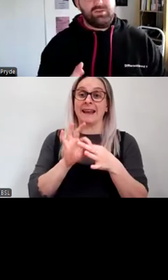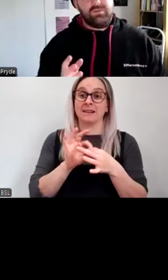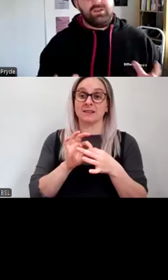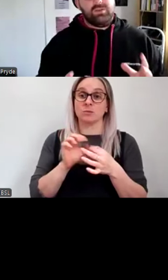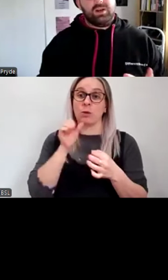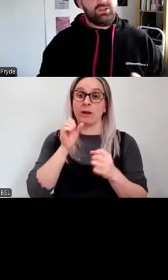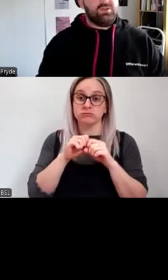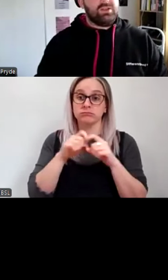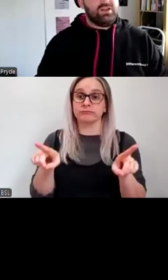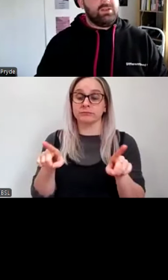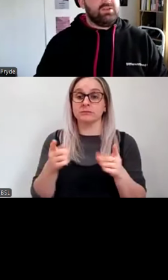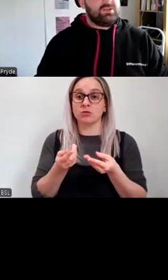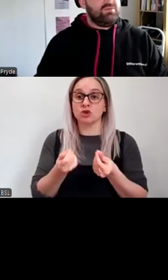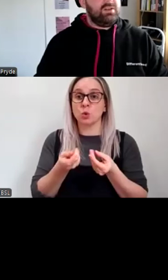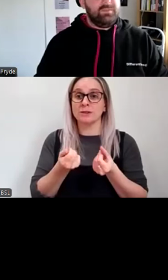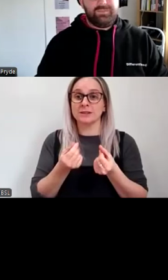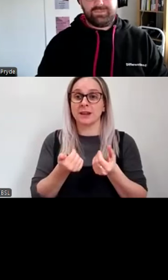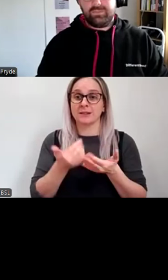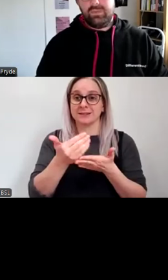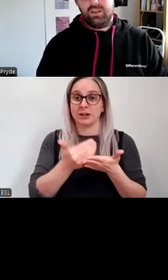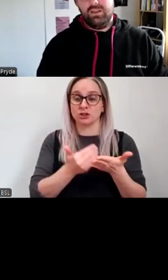which will give you a little crash course on how to use a screen reader.